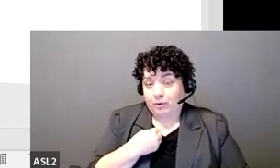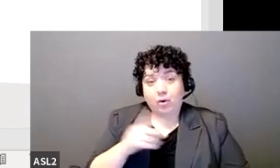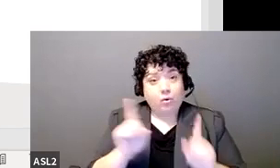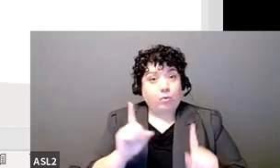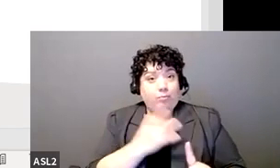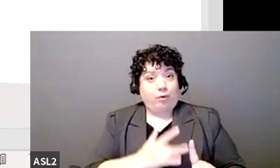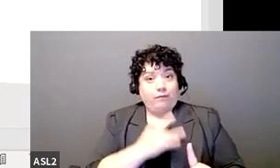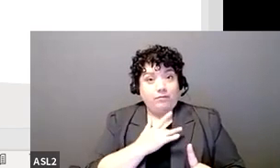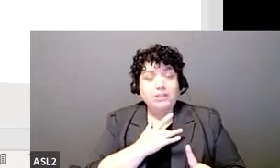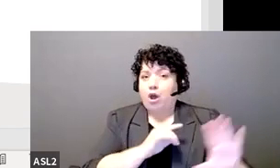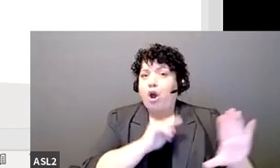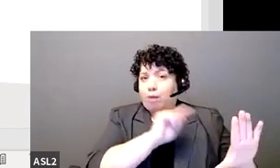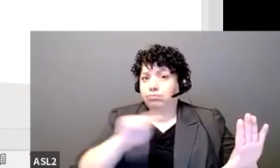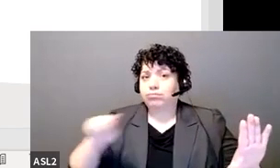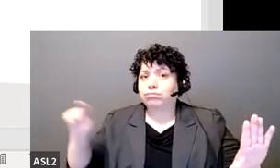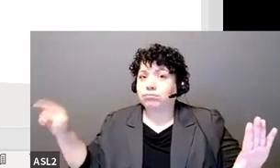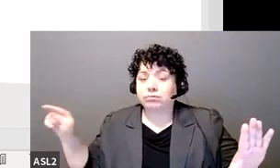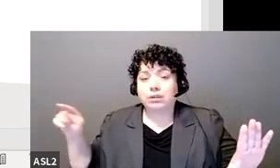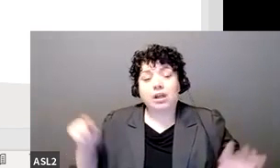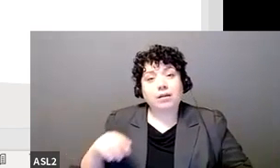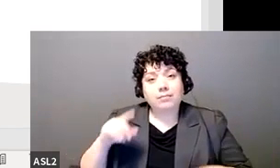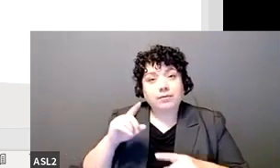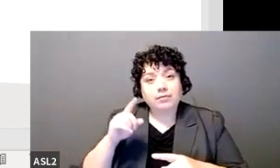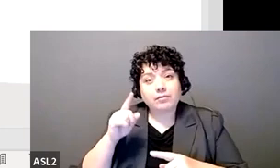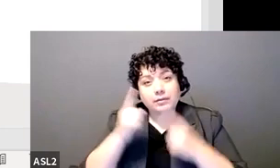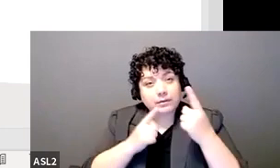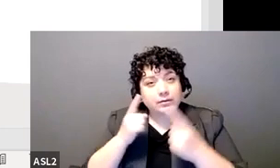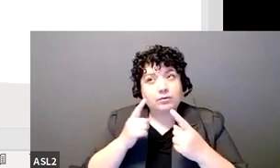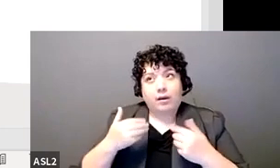across Canada with consideration of the broader challenges facing families